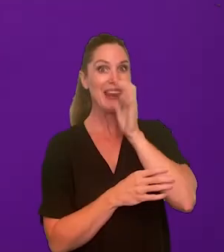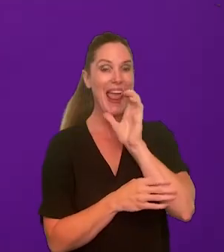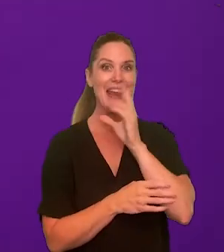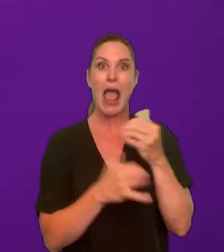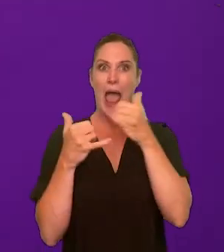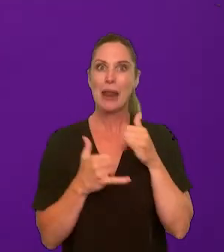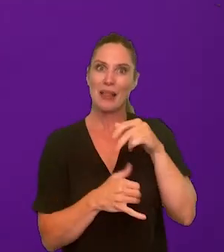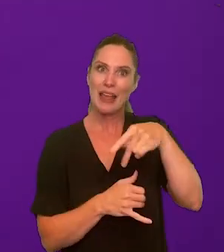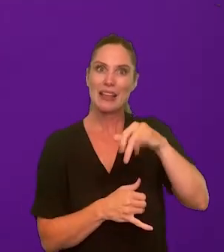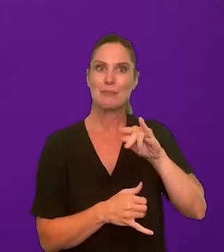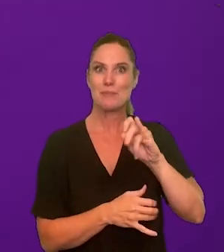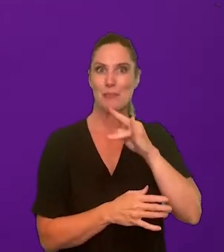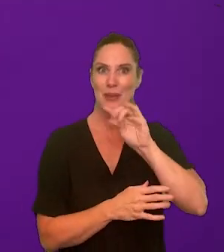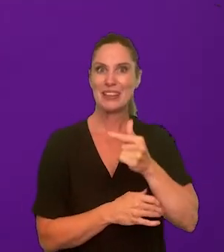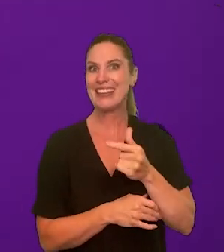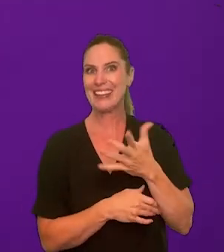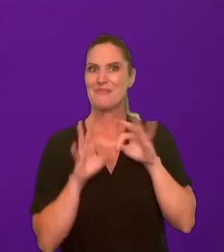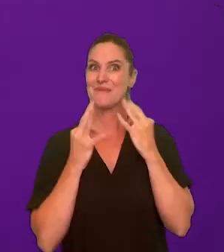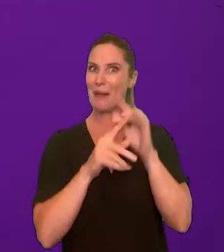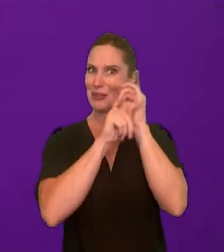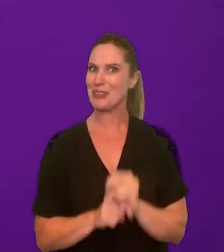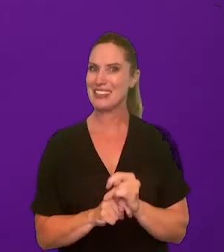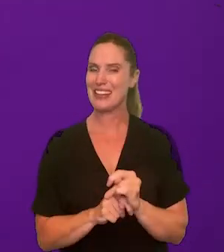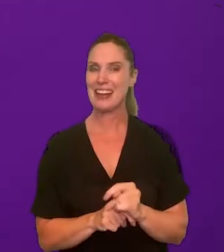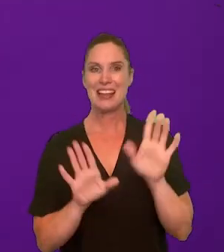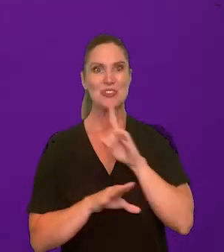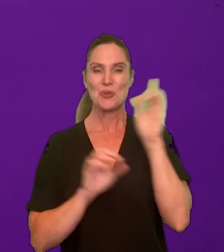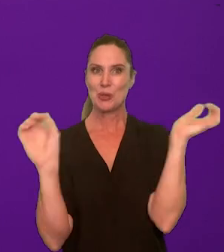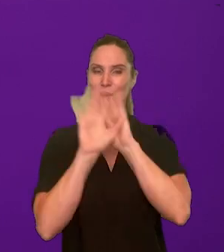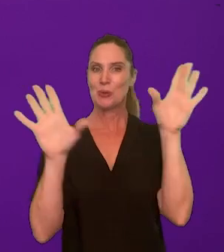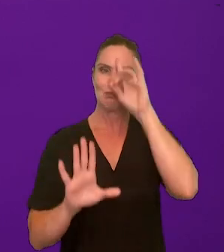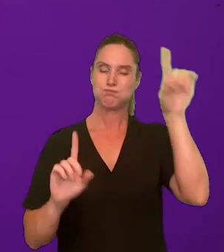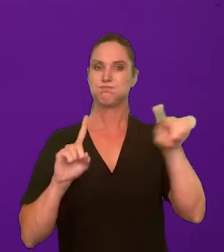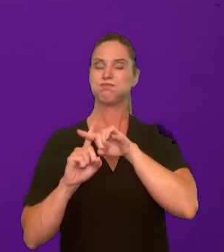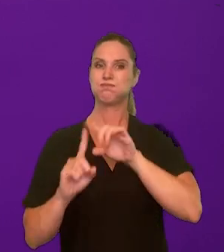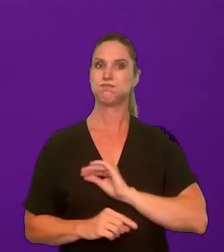Claire's mom said, "It's a light at the end of the tunnel. The possibilities are endless."